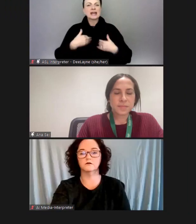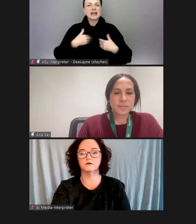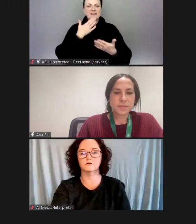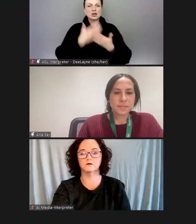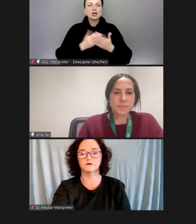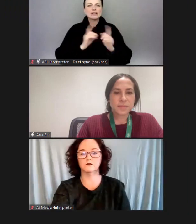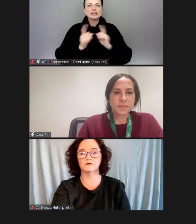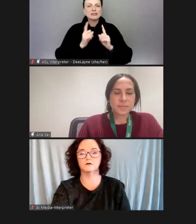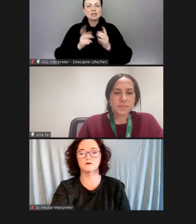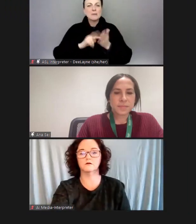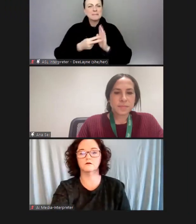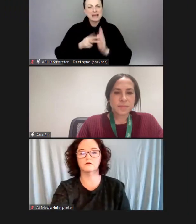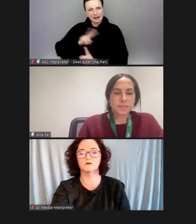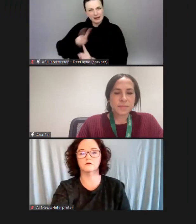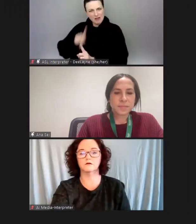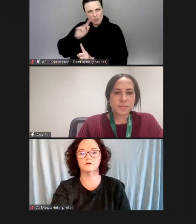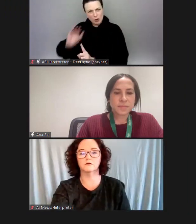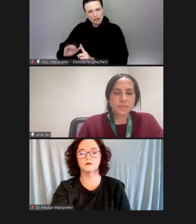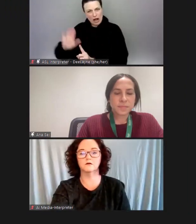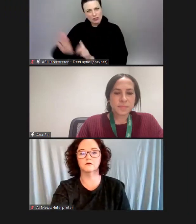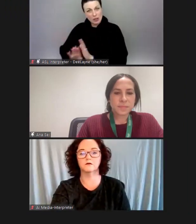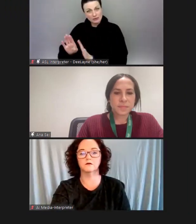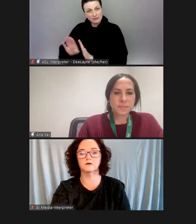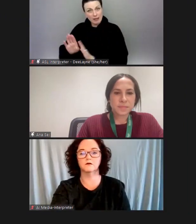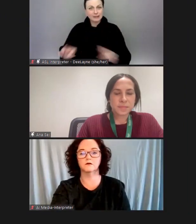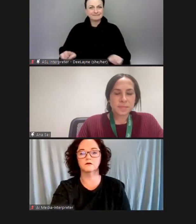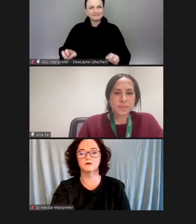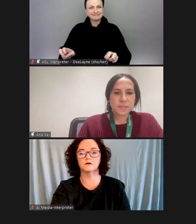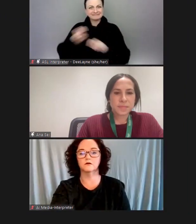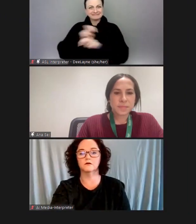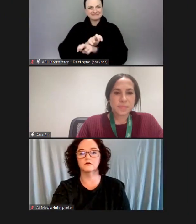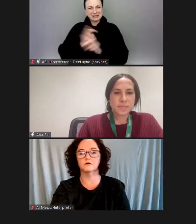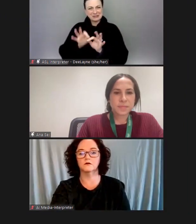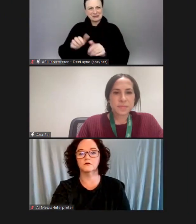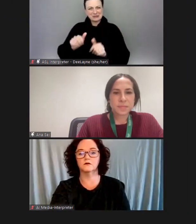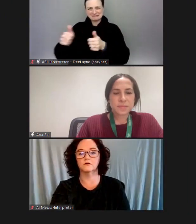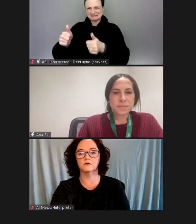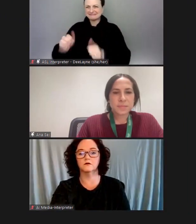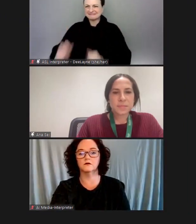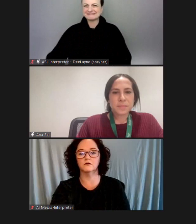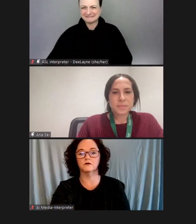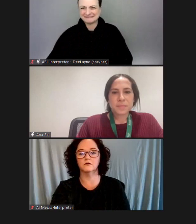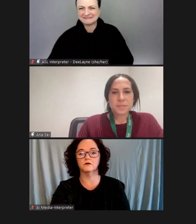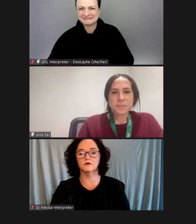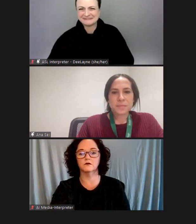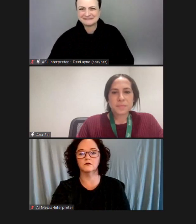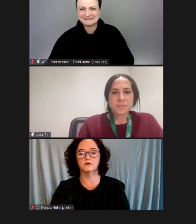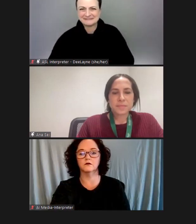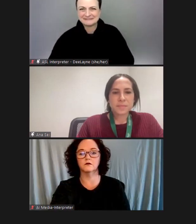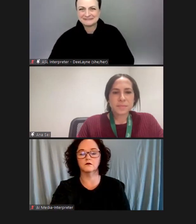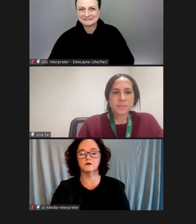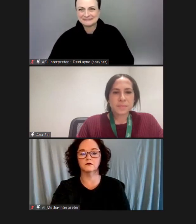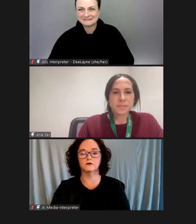for the child in their development all right so we're going to